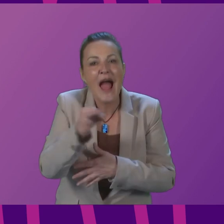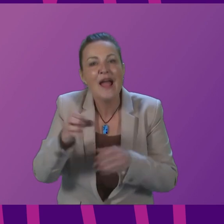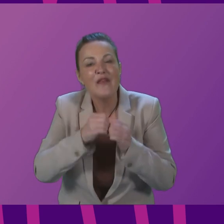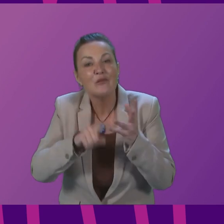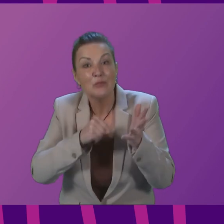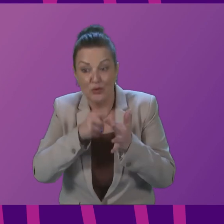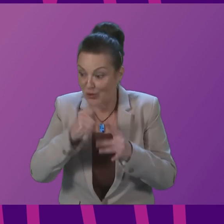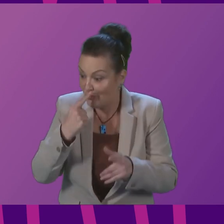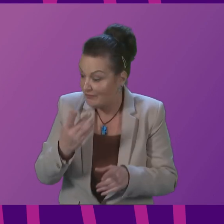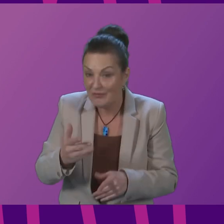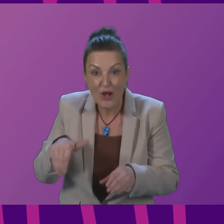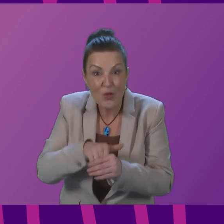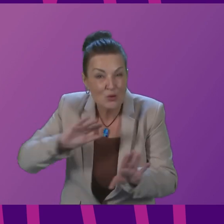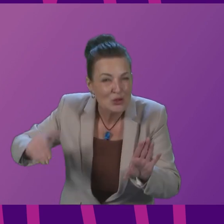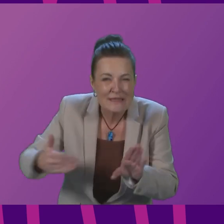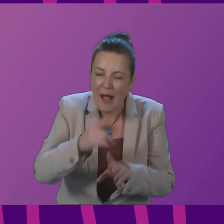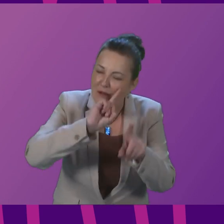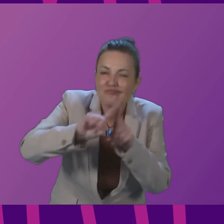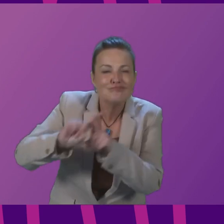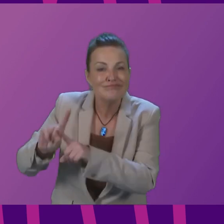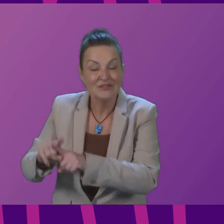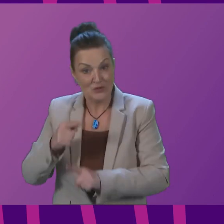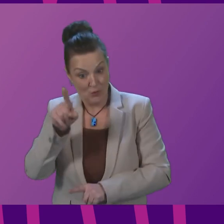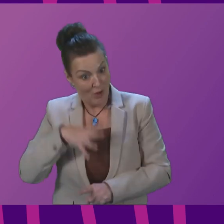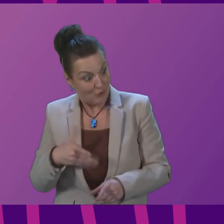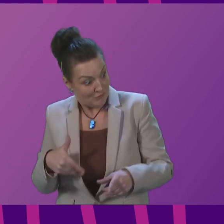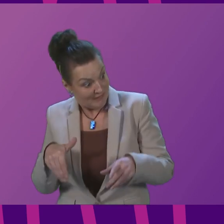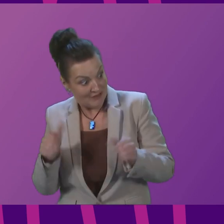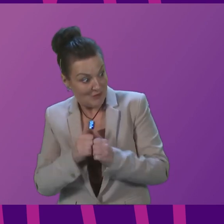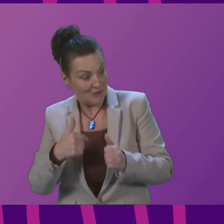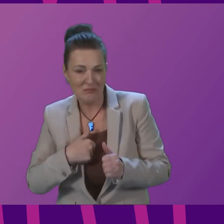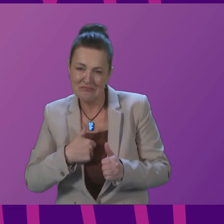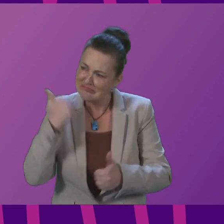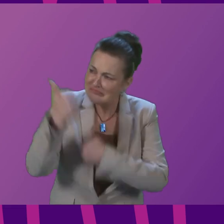Will the First Minister join me in congratulating Seafood Scotland on putting together the bid